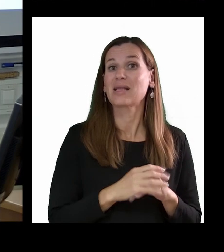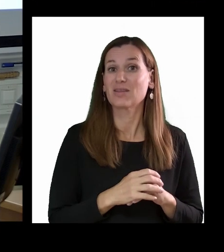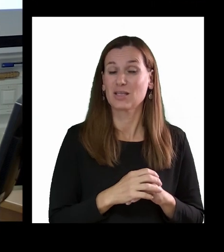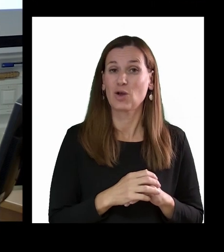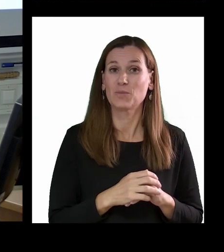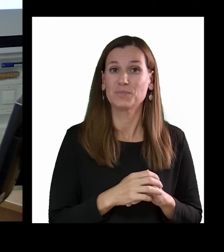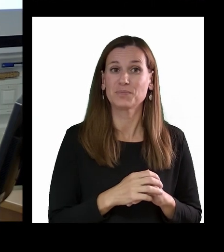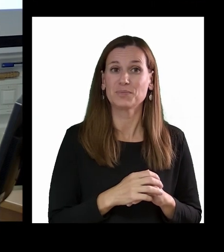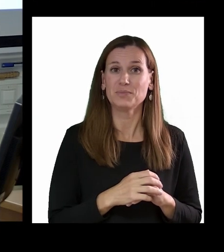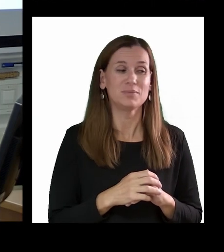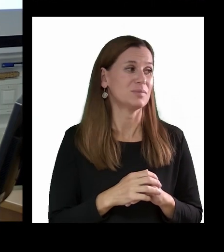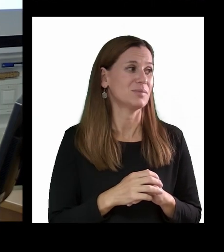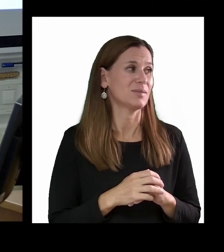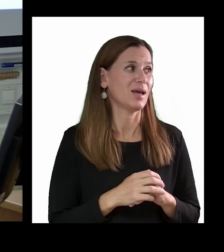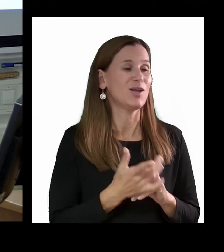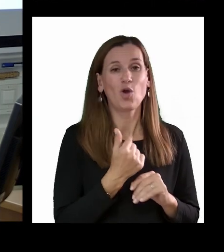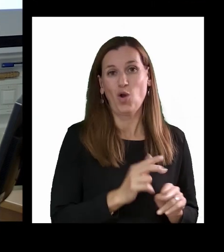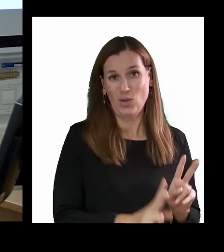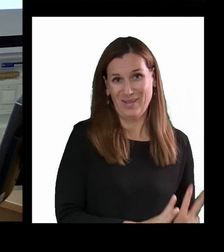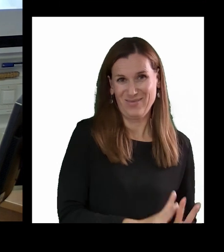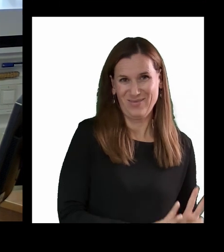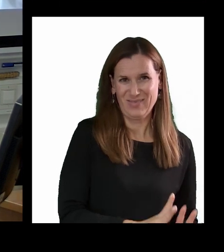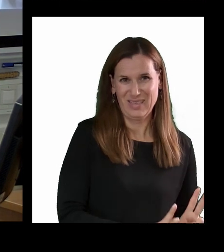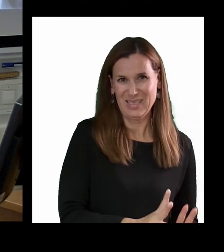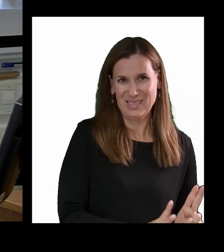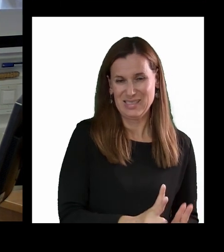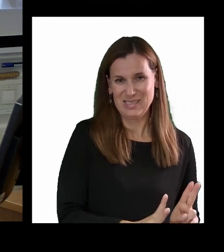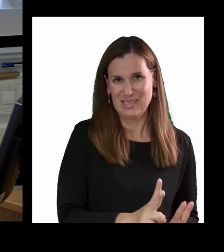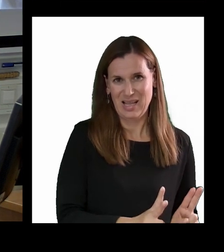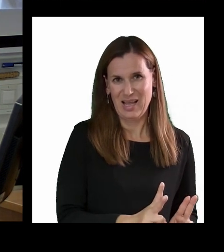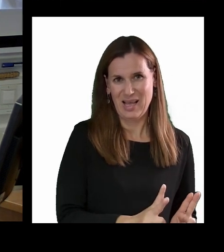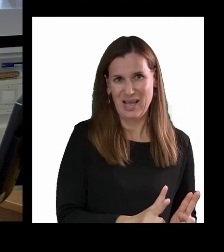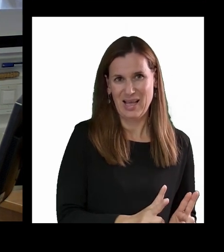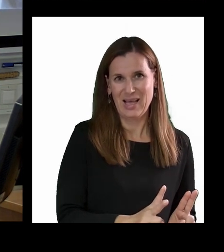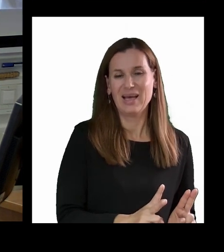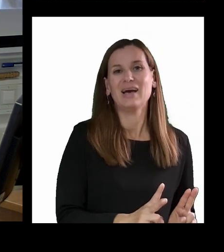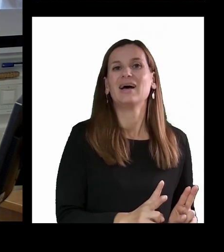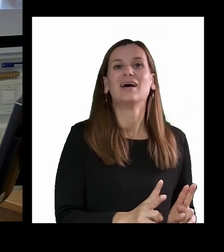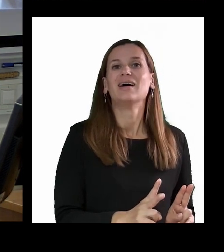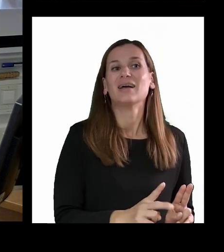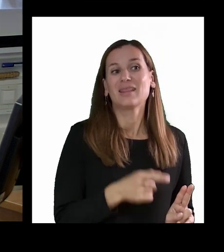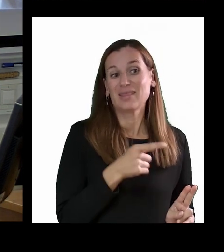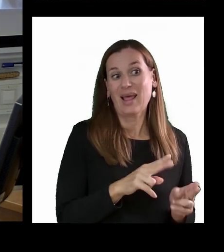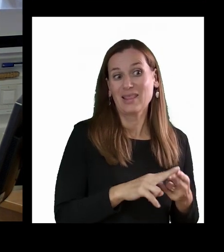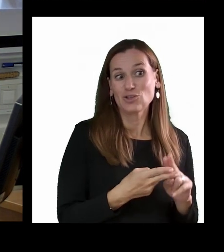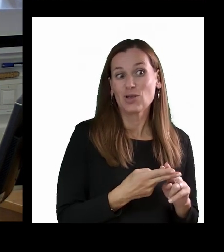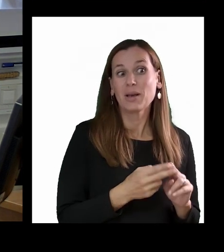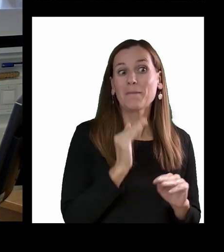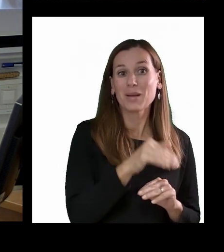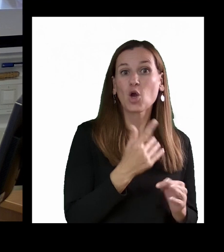It is from the kindergarten environment. However, some aspects, the gaming aspects would definitely could be applicable in